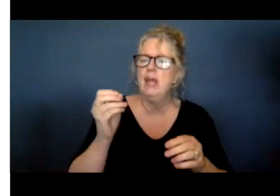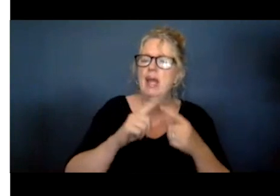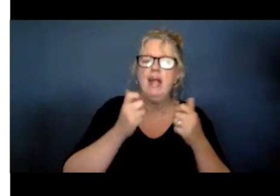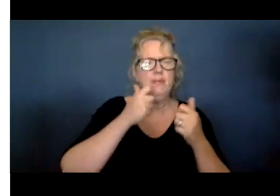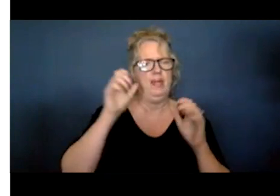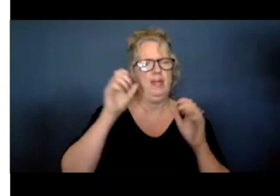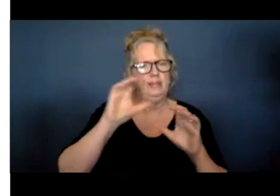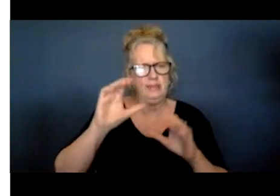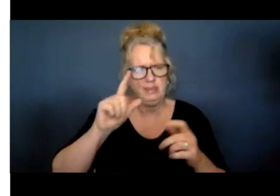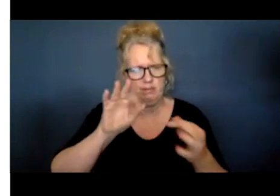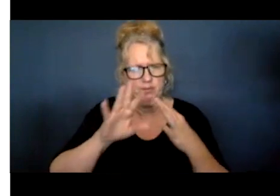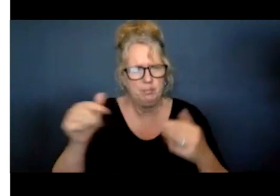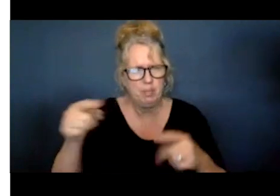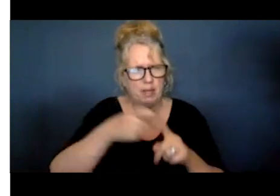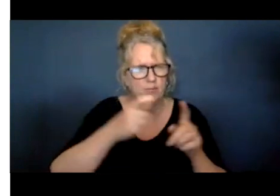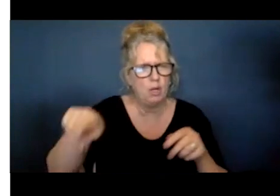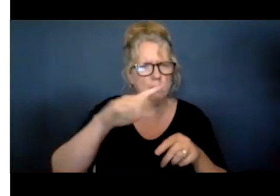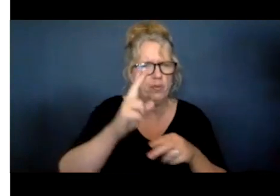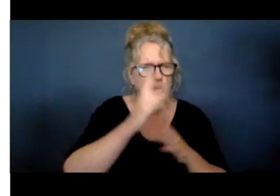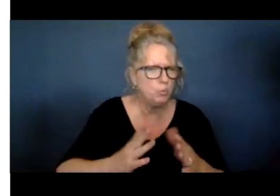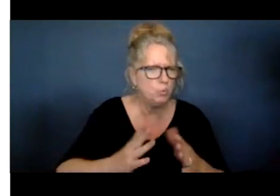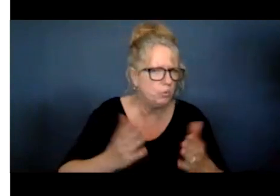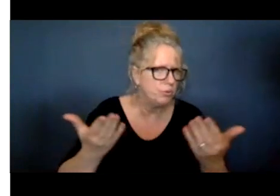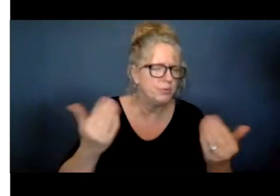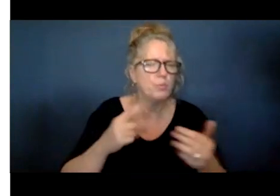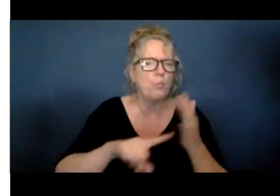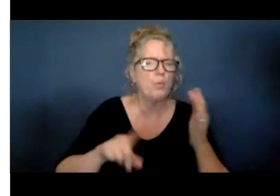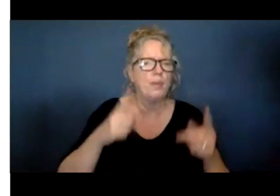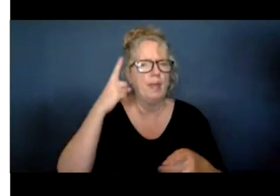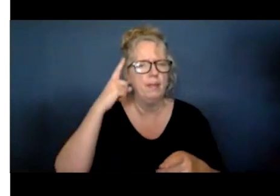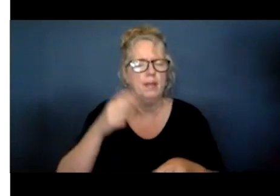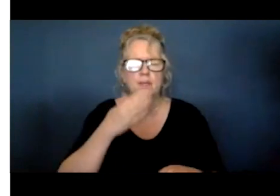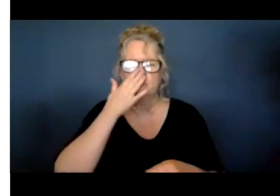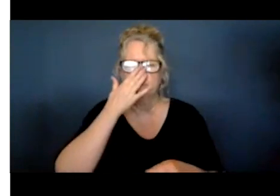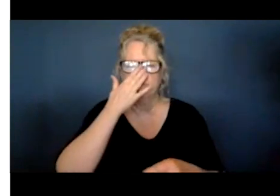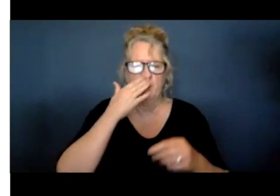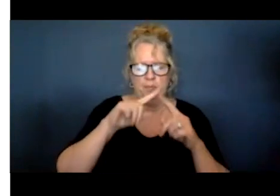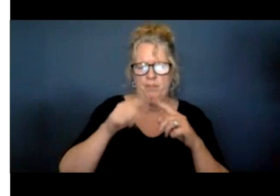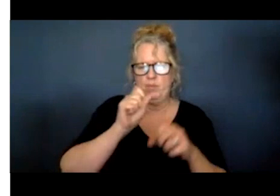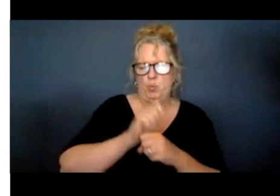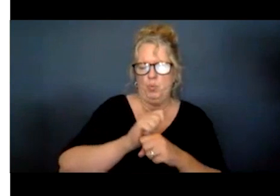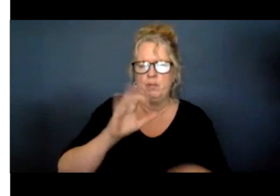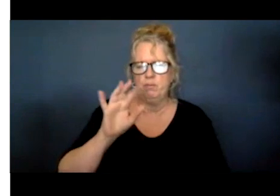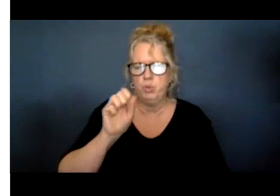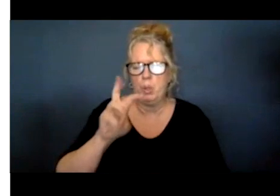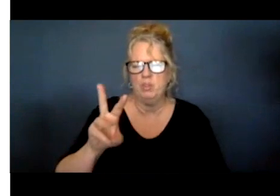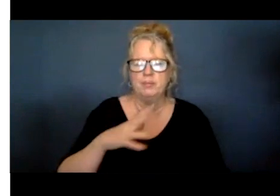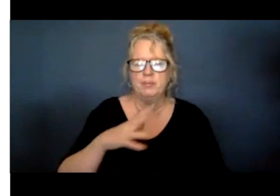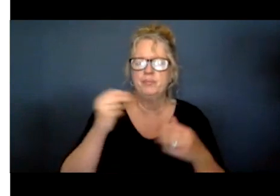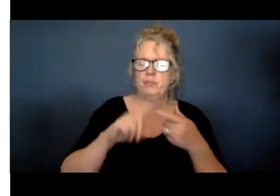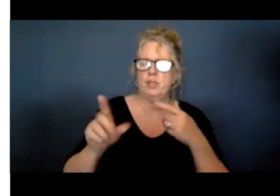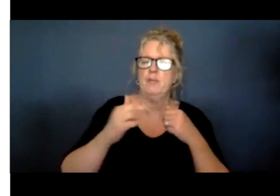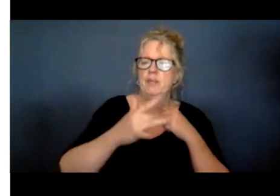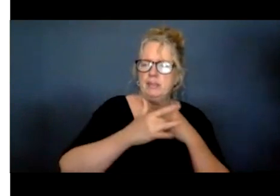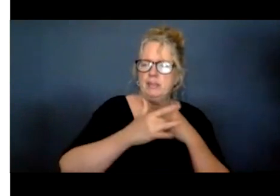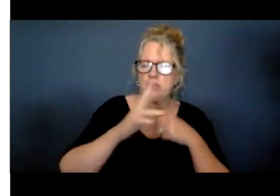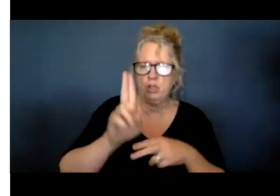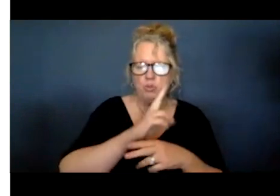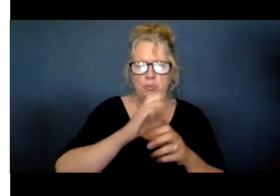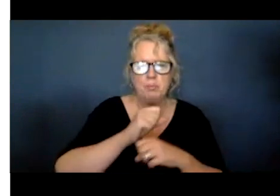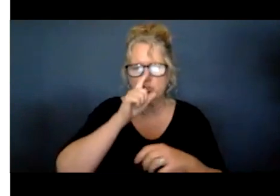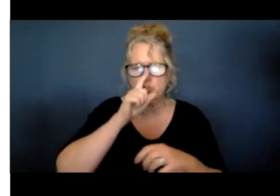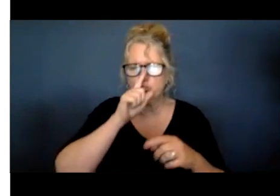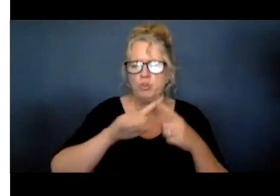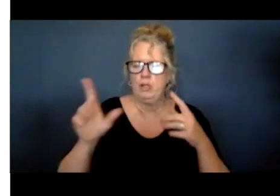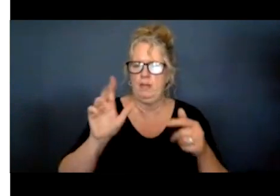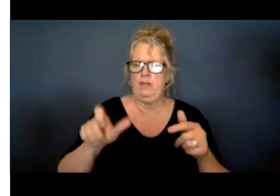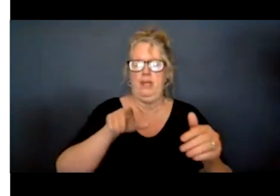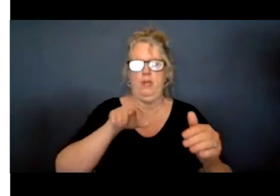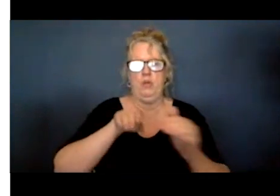from users. Evaluate workflows and technology usage to ensure they remain accessible and aligned